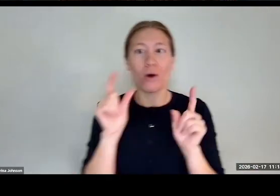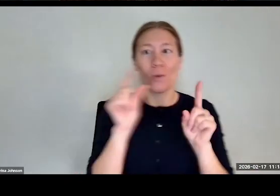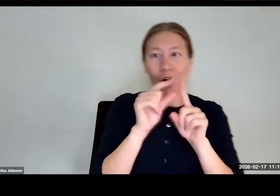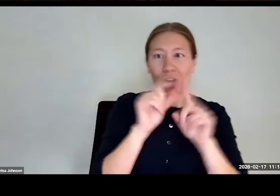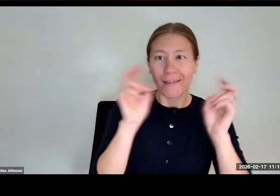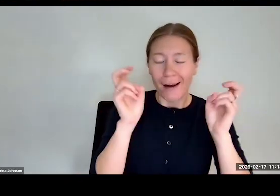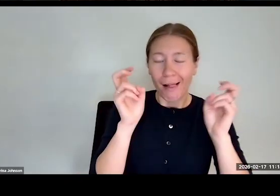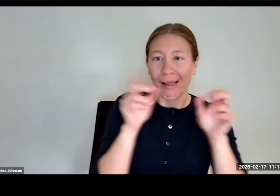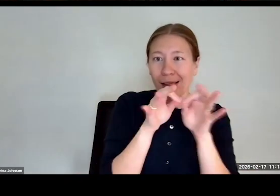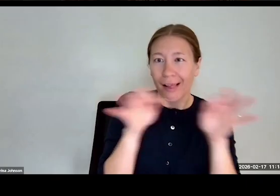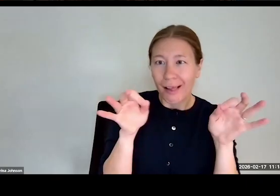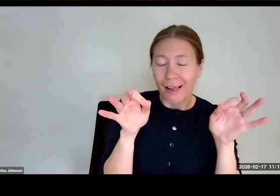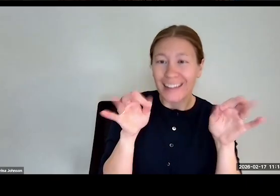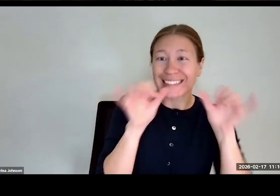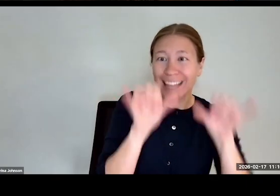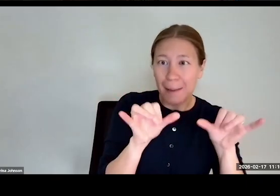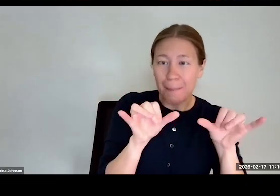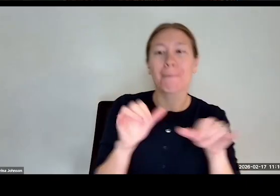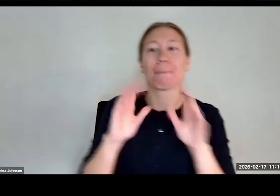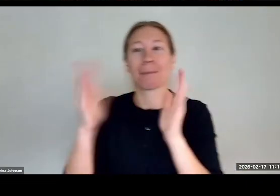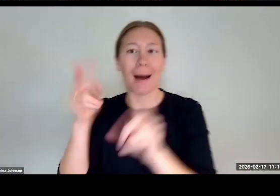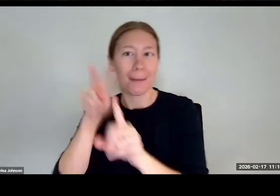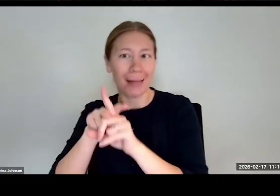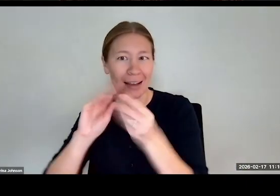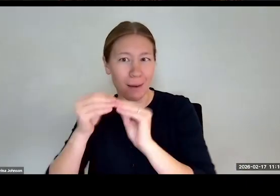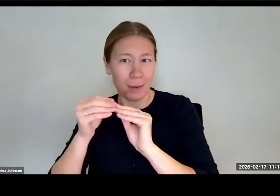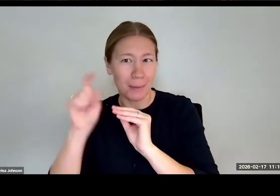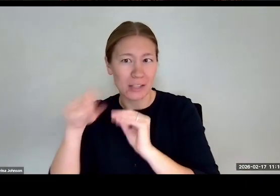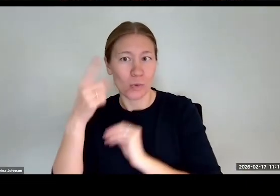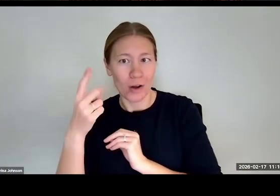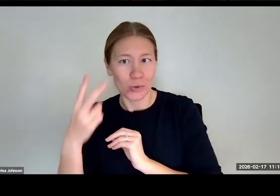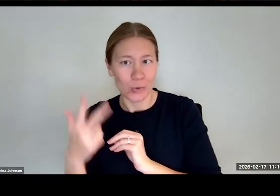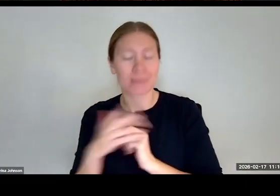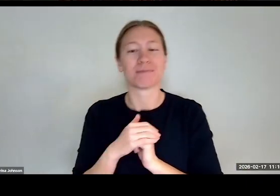of slides on the same topic, but they are in fact different. That is because assistive technology,